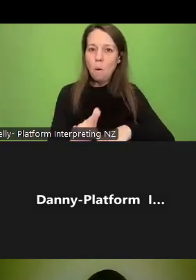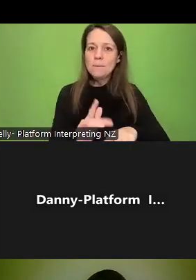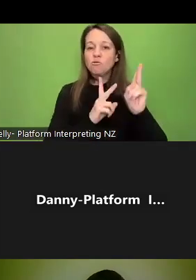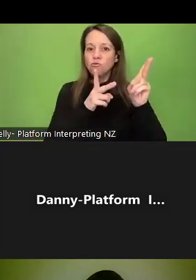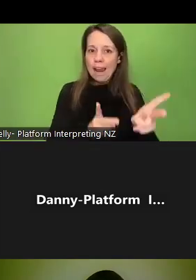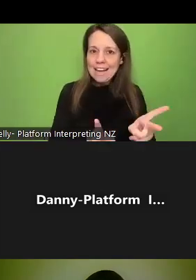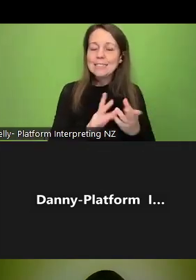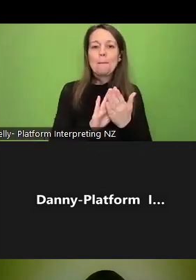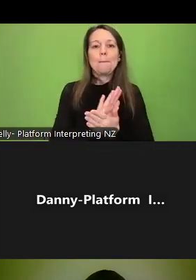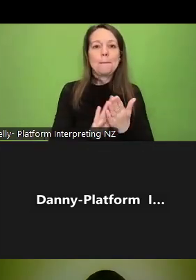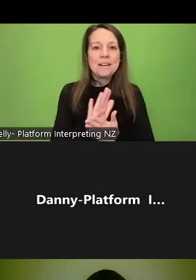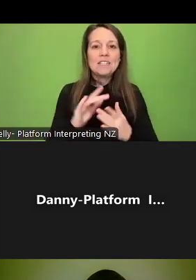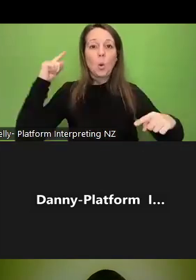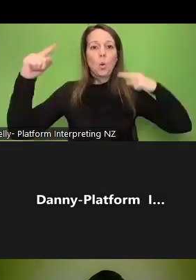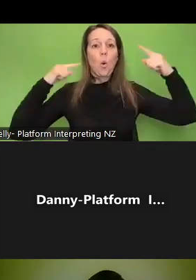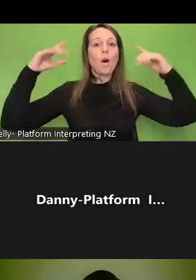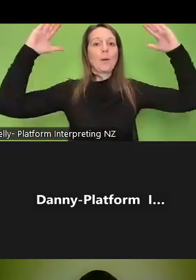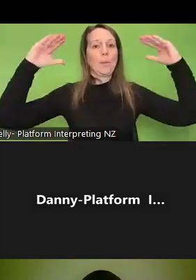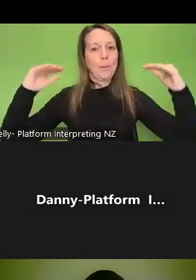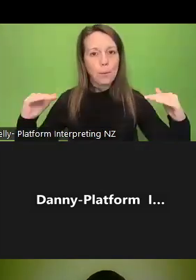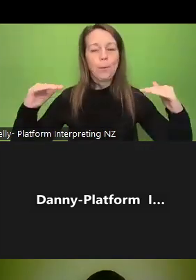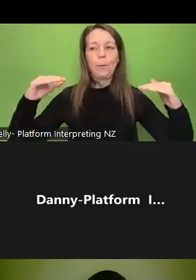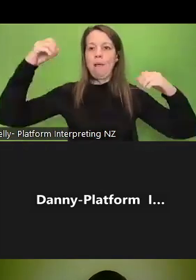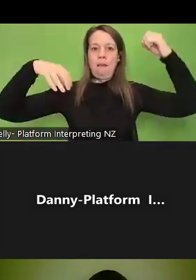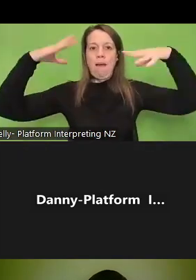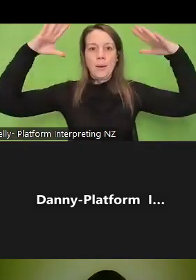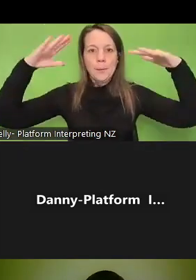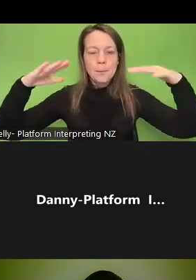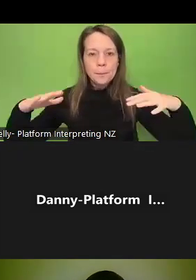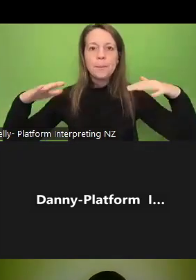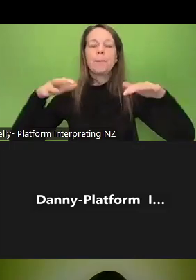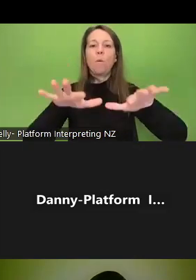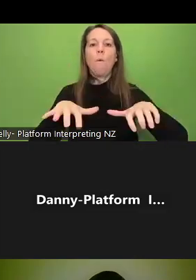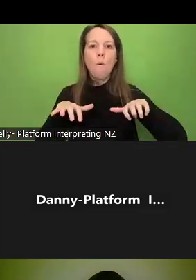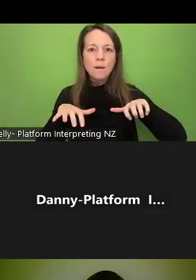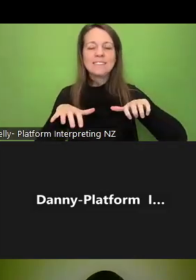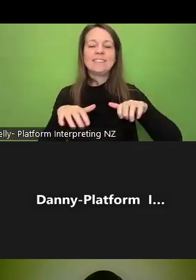movement from the audience. They focus on relaxing the rigid theater etiquette.